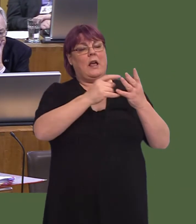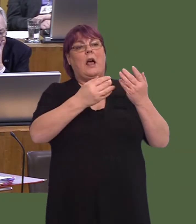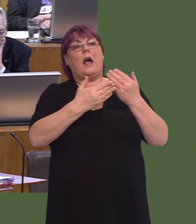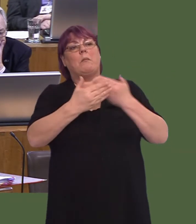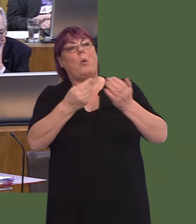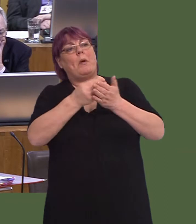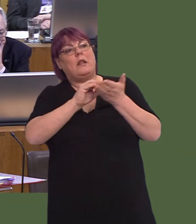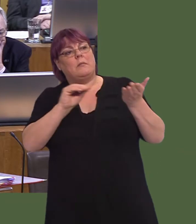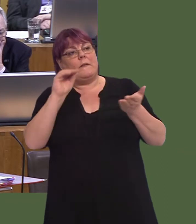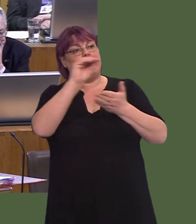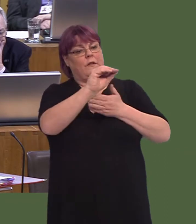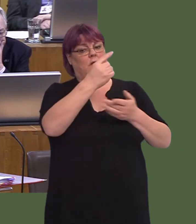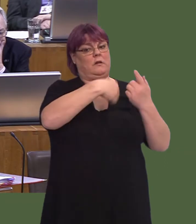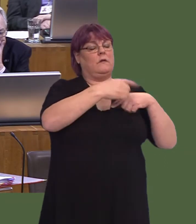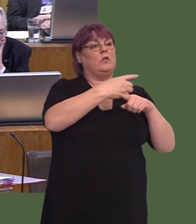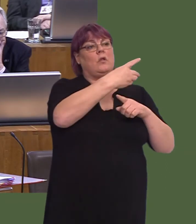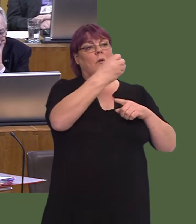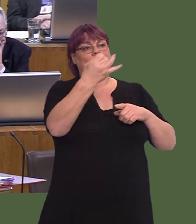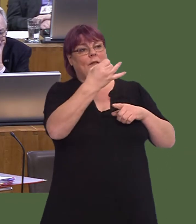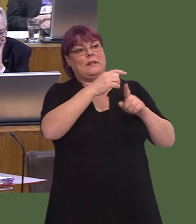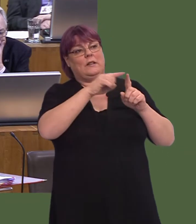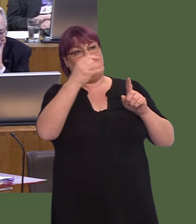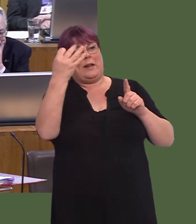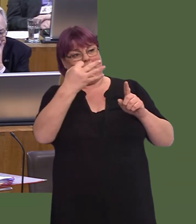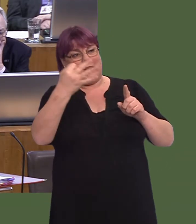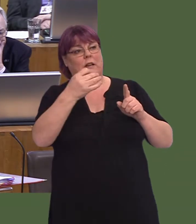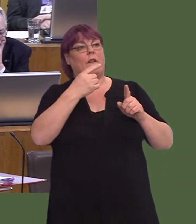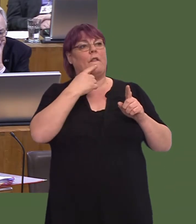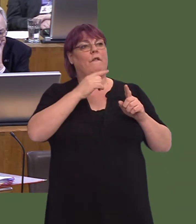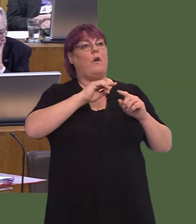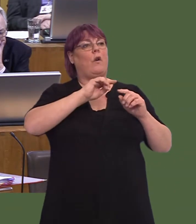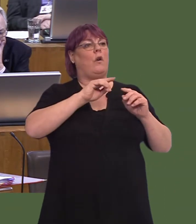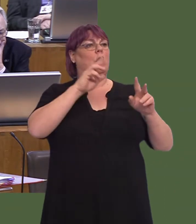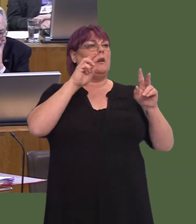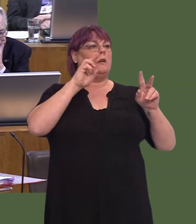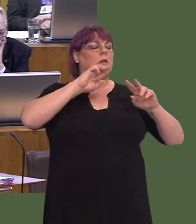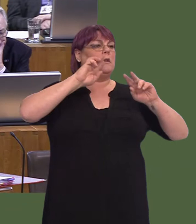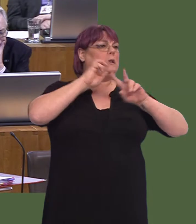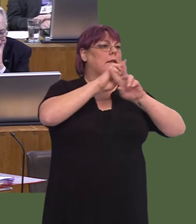wildlife trusts of south and west Wales, for See Wild Wales Lonely Planet projects.